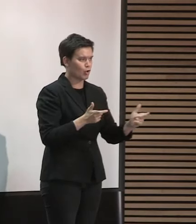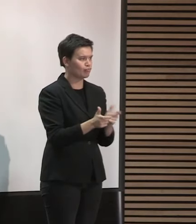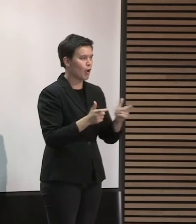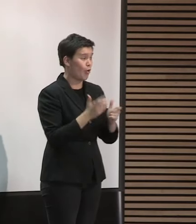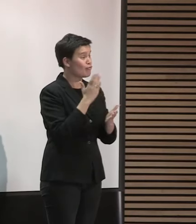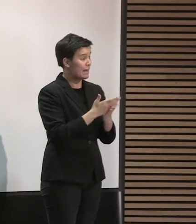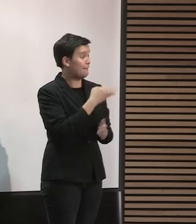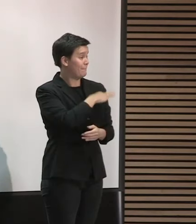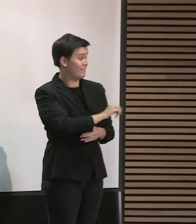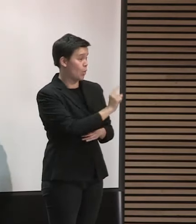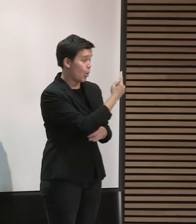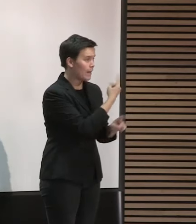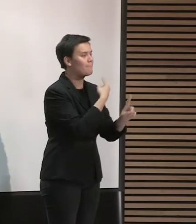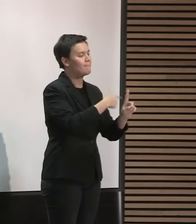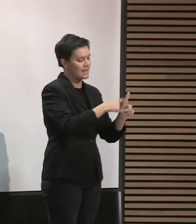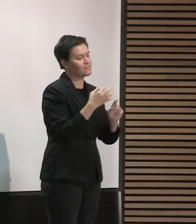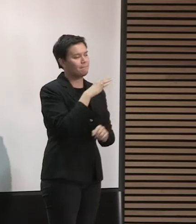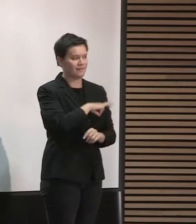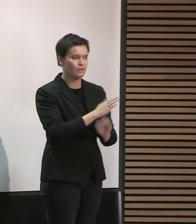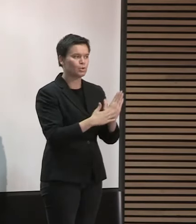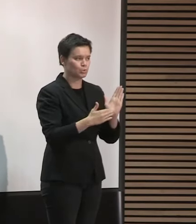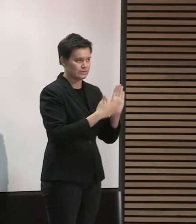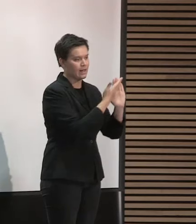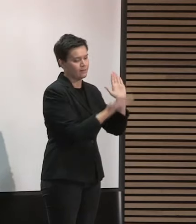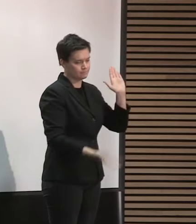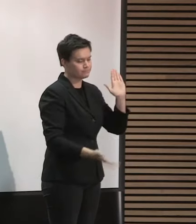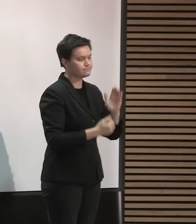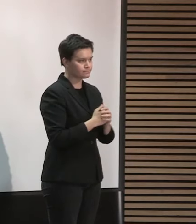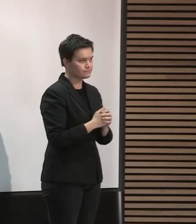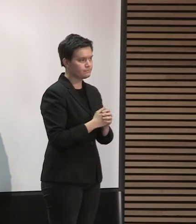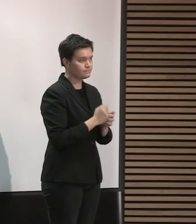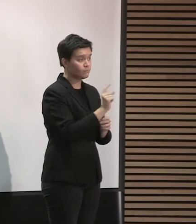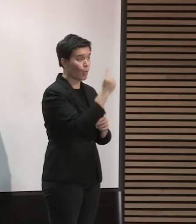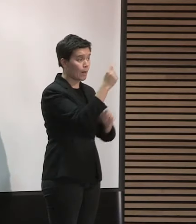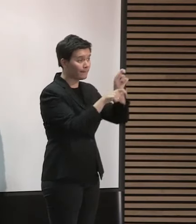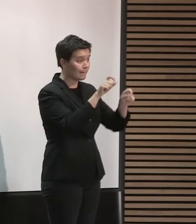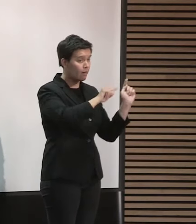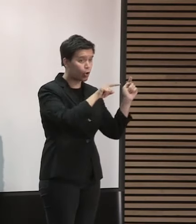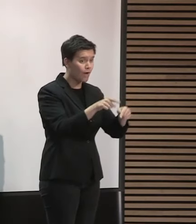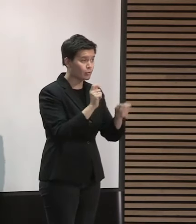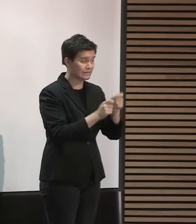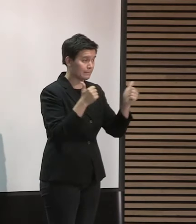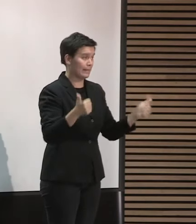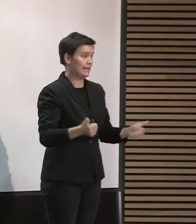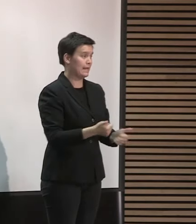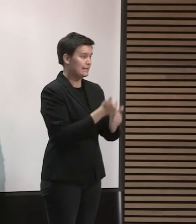producing a little booklet that you can use. These will be distributed from next week onwards. They allow you to